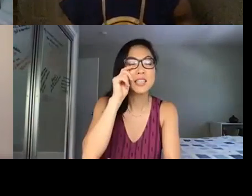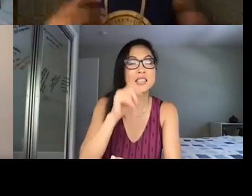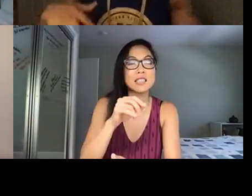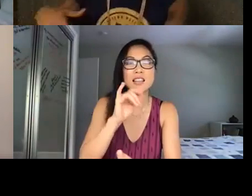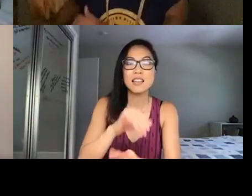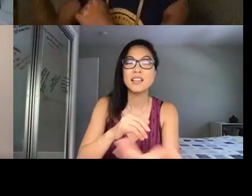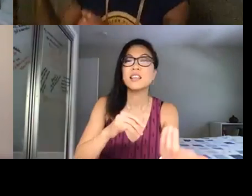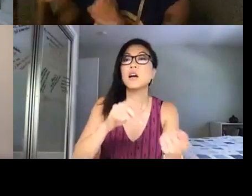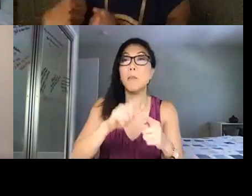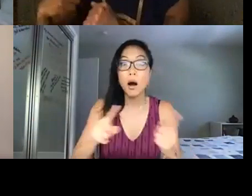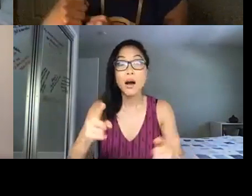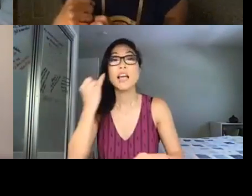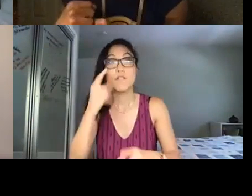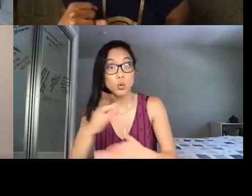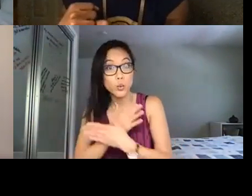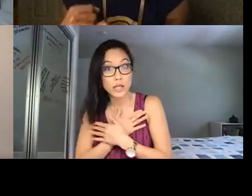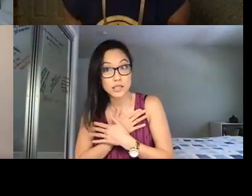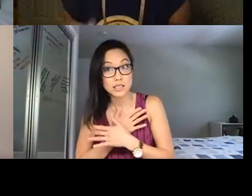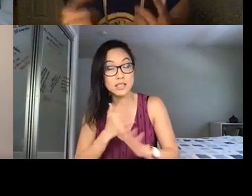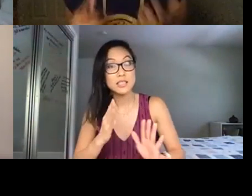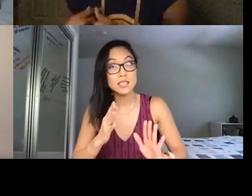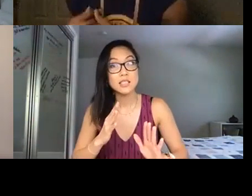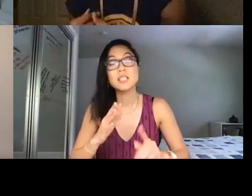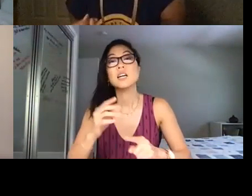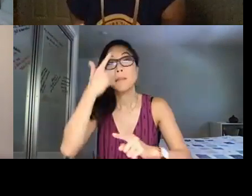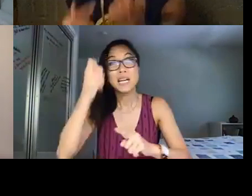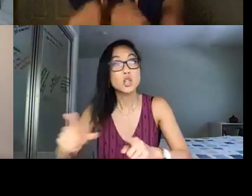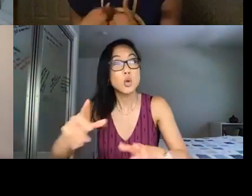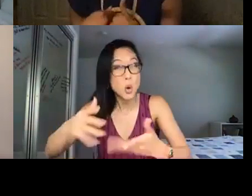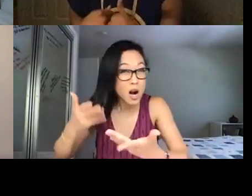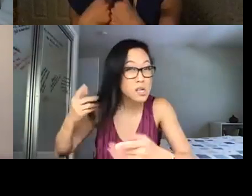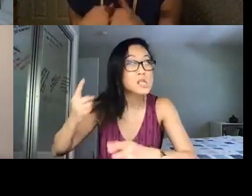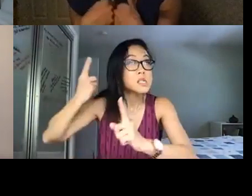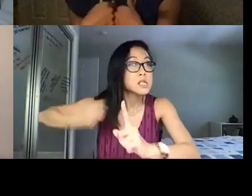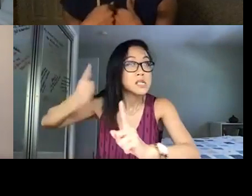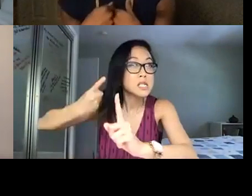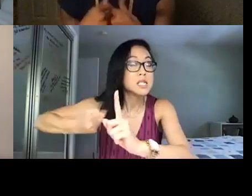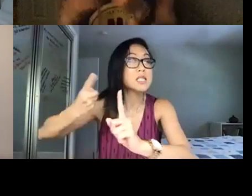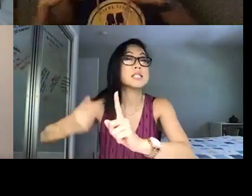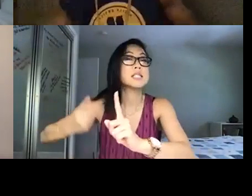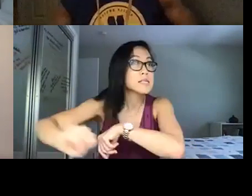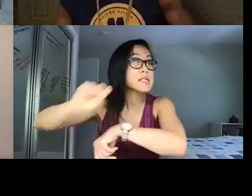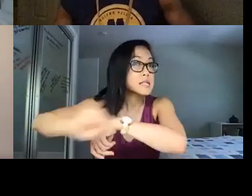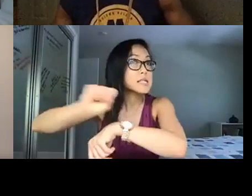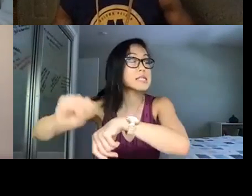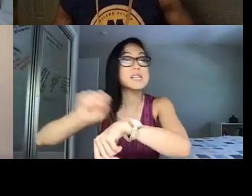yo, better believe I am carrying you right now because I know that when I need to rest, you're going to be carrying